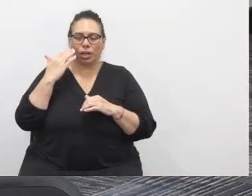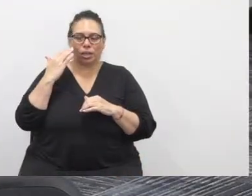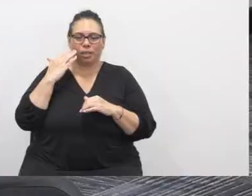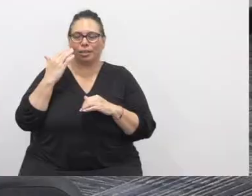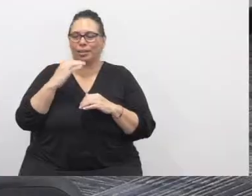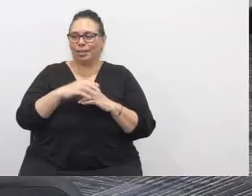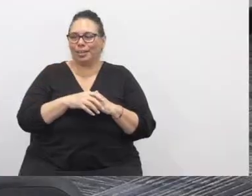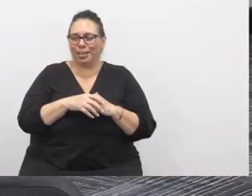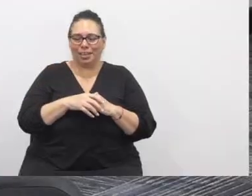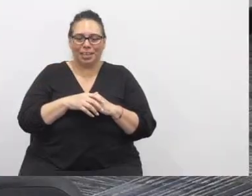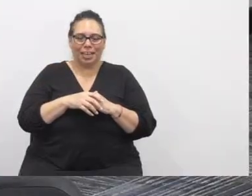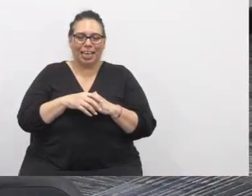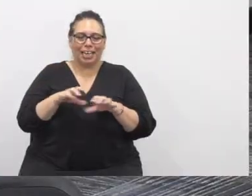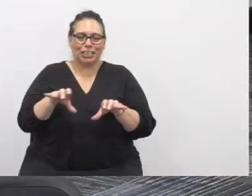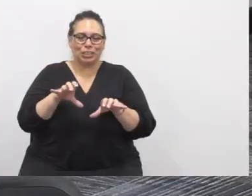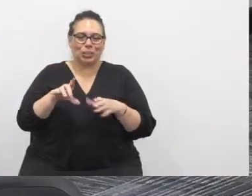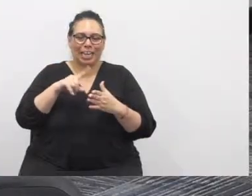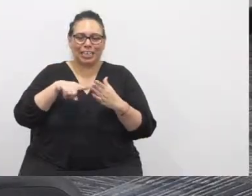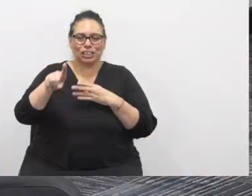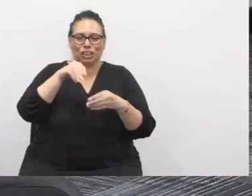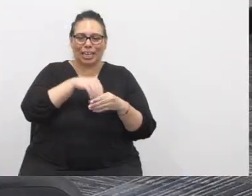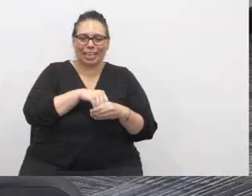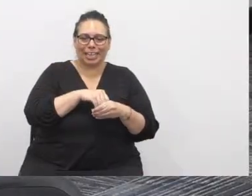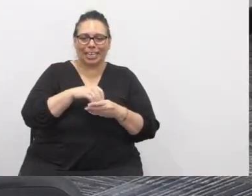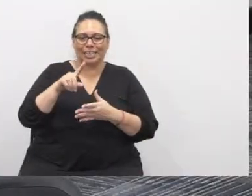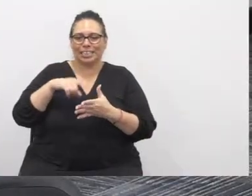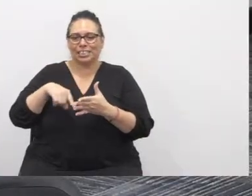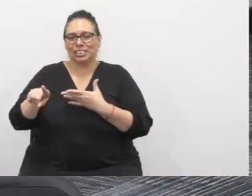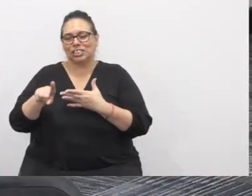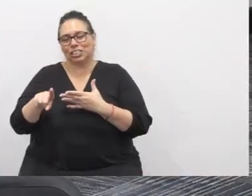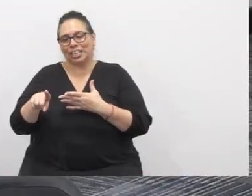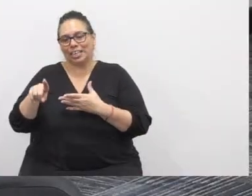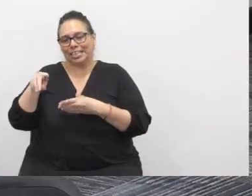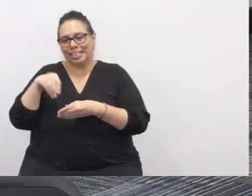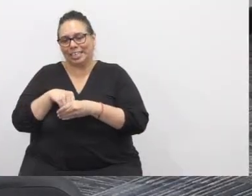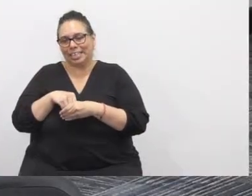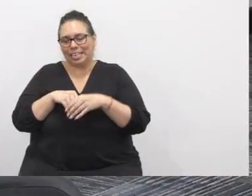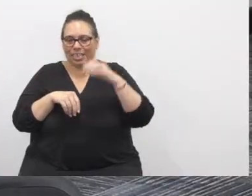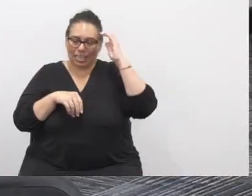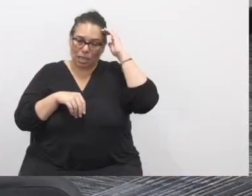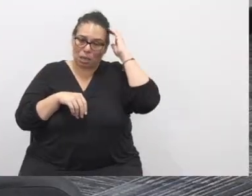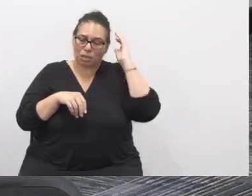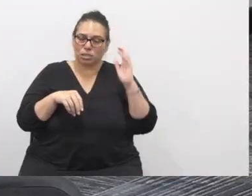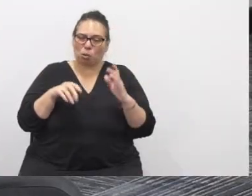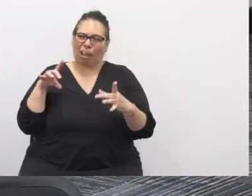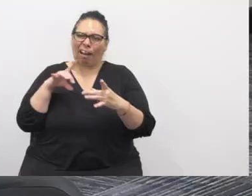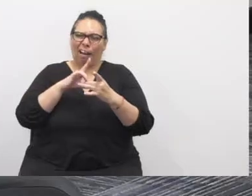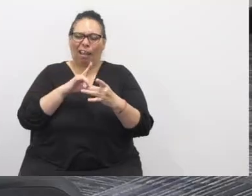So doing like a check-in, checkout system to connect the student with an adult to kind of see how their day's going,